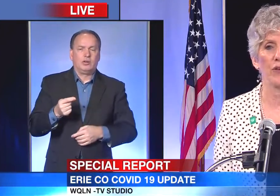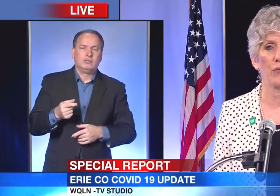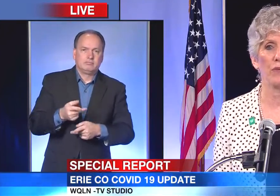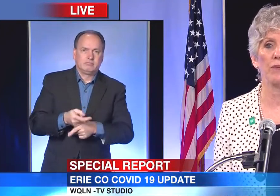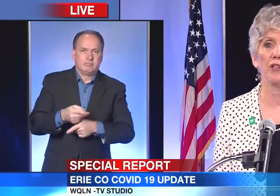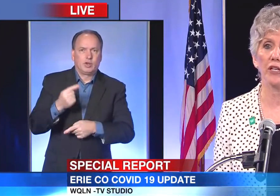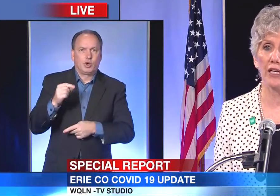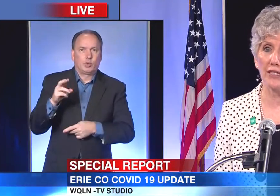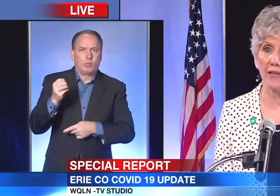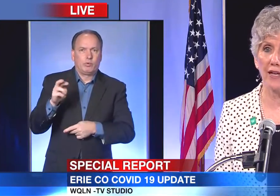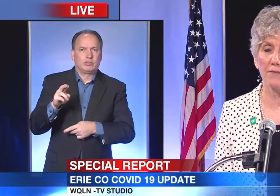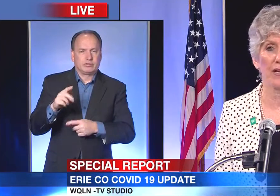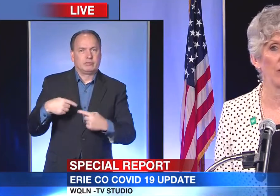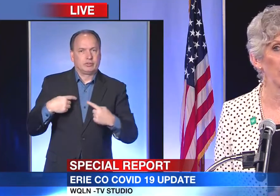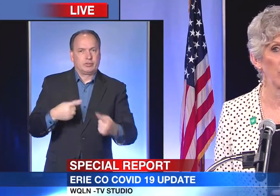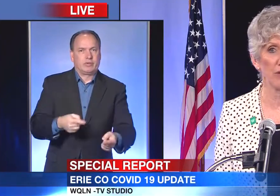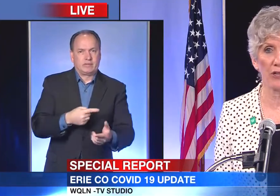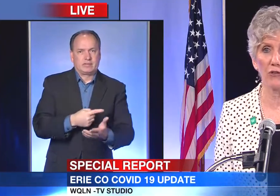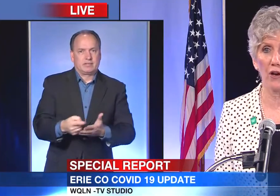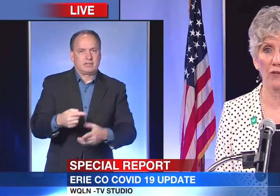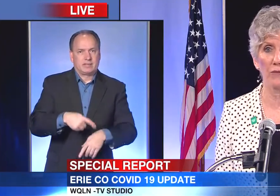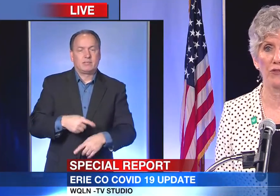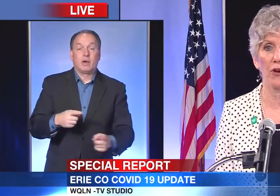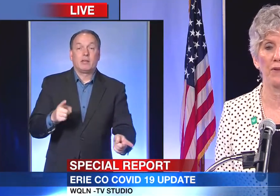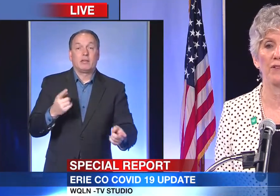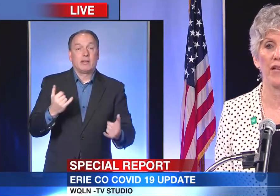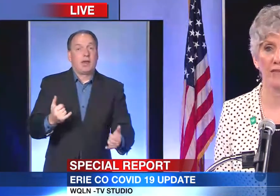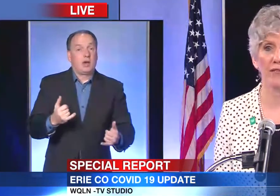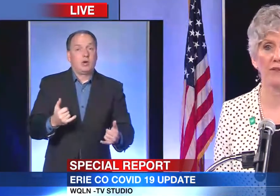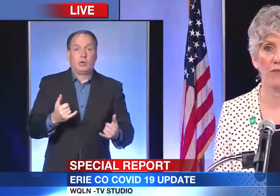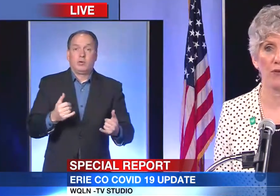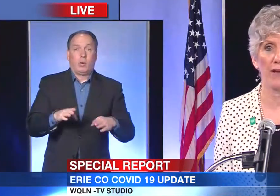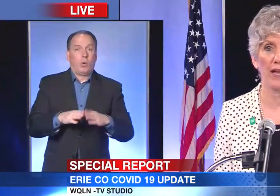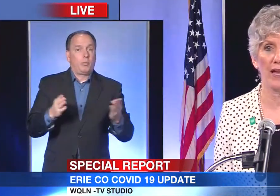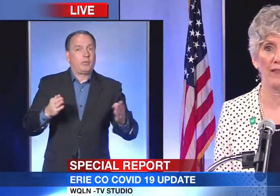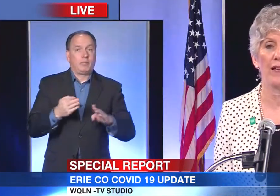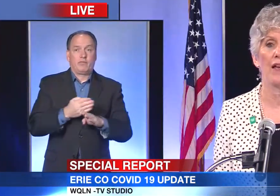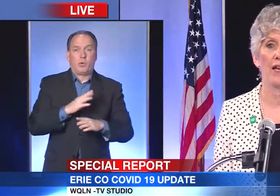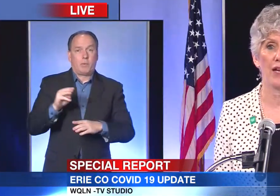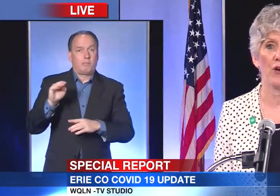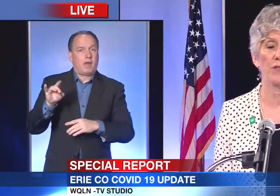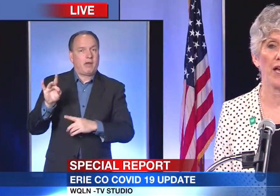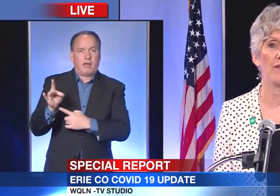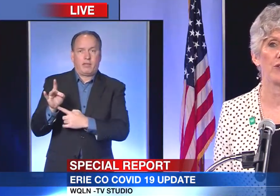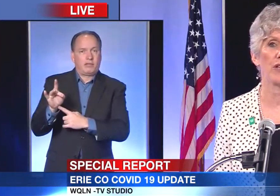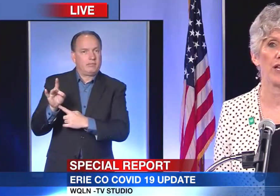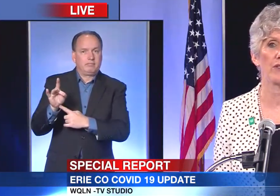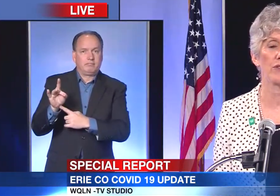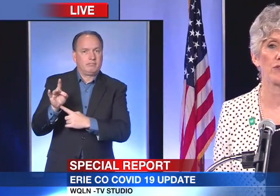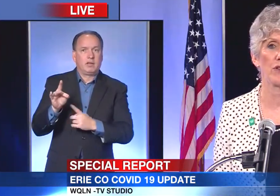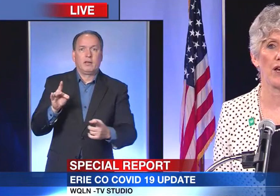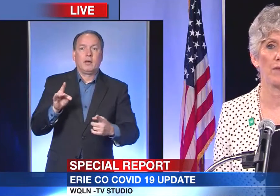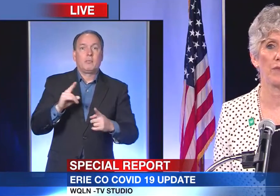QUESTIONS ABOUT DOG GROOMERS OVER THE WHOLE COURSE OF THIS TIME, AND SO WE WILL BE LOOKING INTO THAT, BUT THERE SHOULD BE NO DOG GROOMERS OPEN DEFINITELY